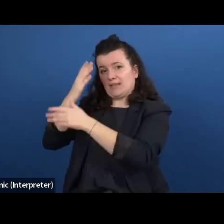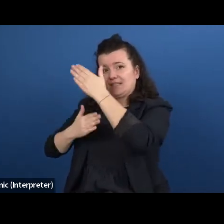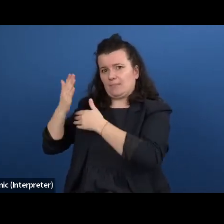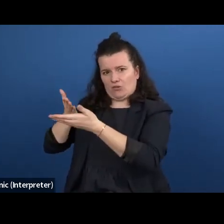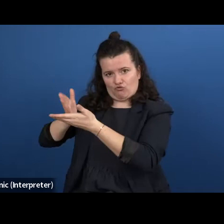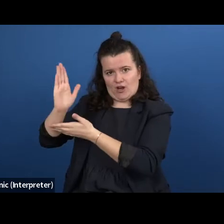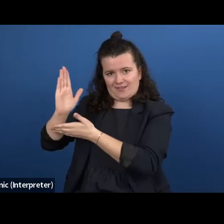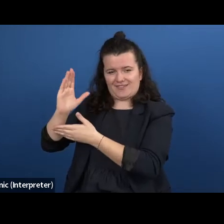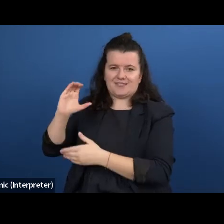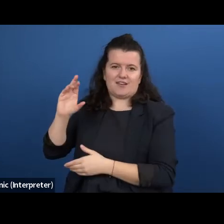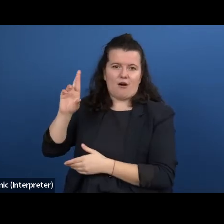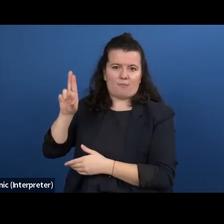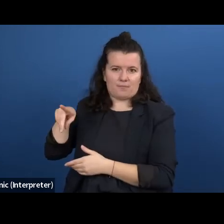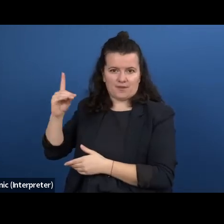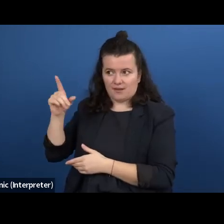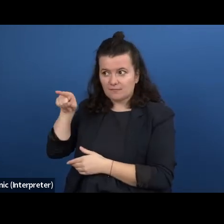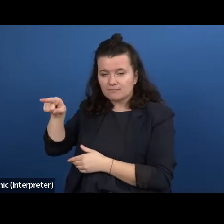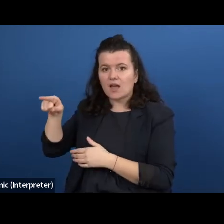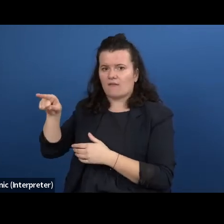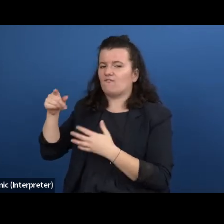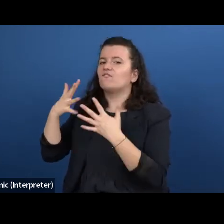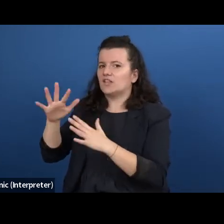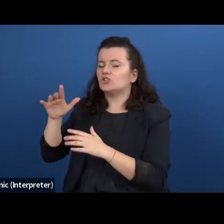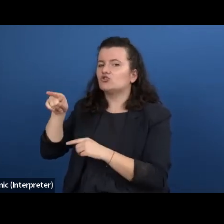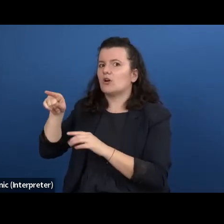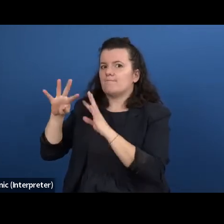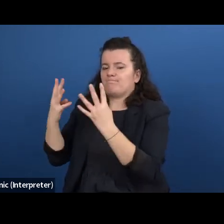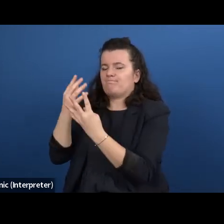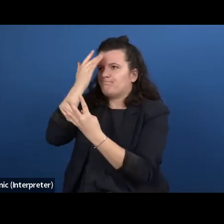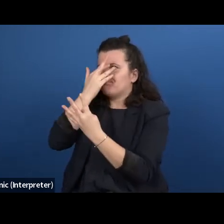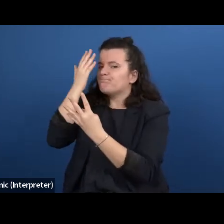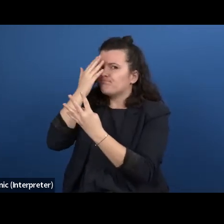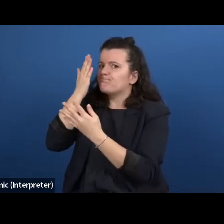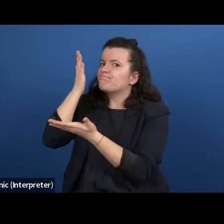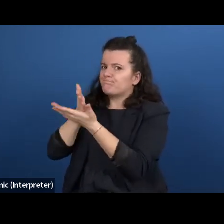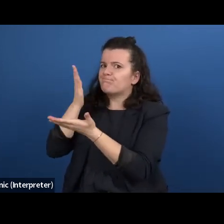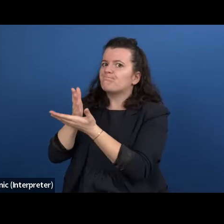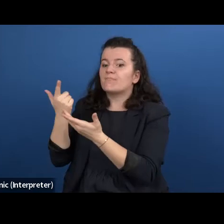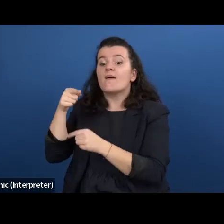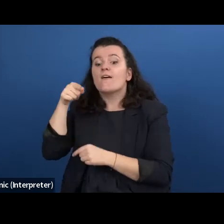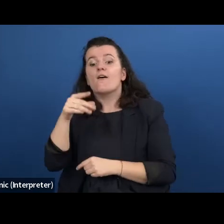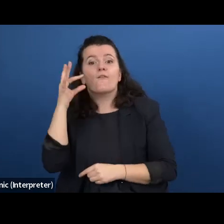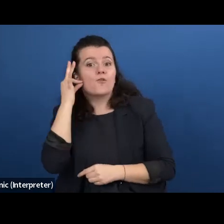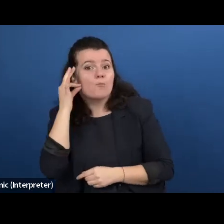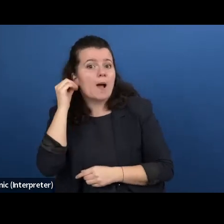concerns about trafficking in its concluding observations which are the documents the Committee adopts